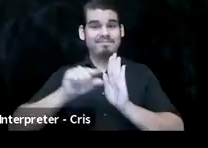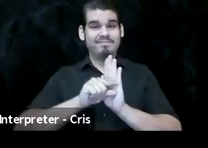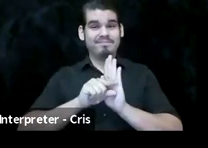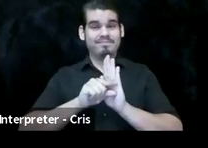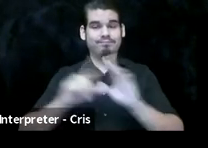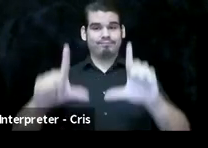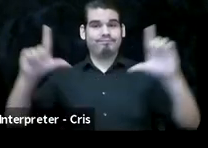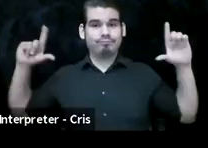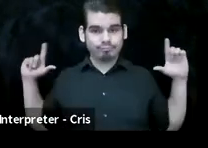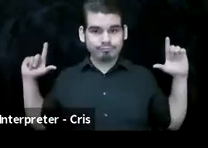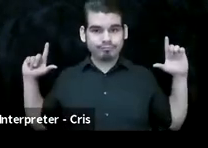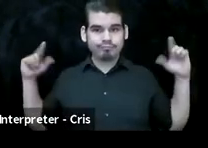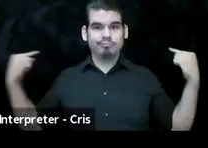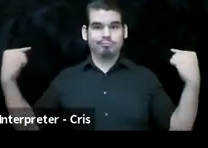Gerardo Chavez, RAD IX: Not that's fine okay so.